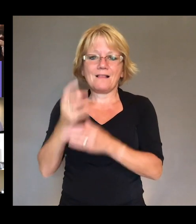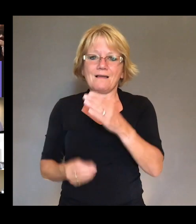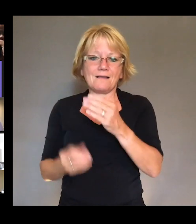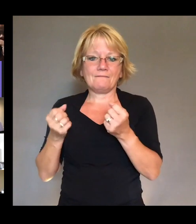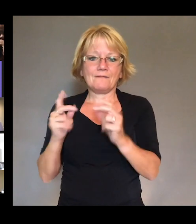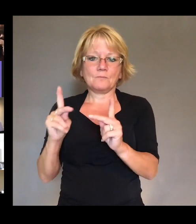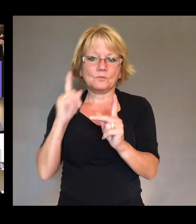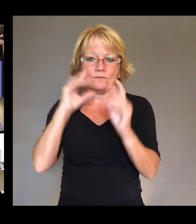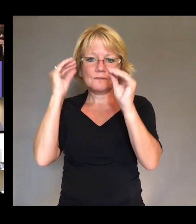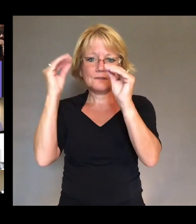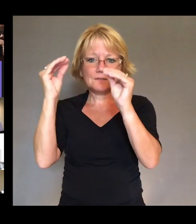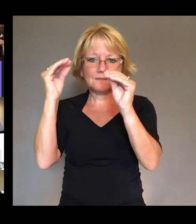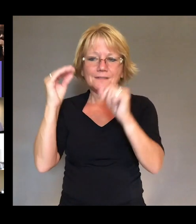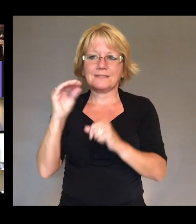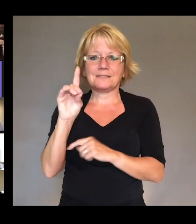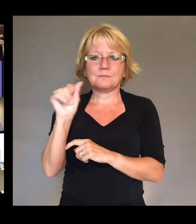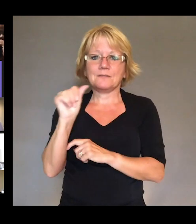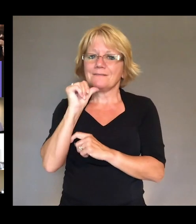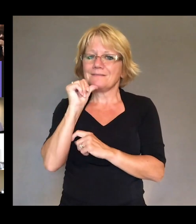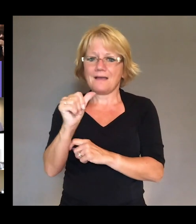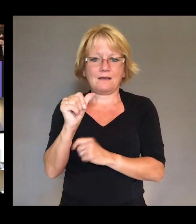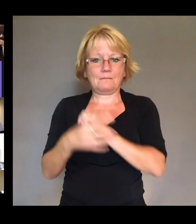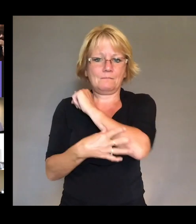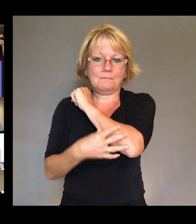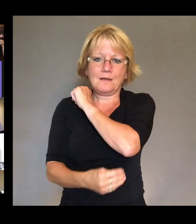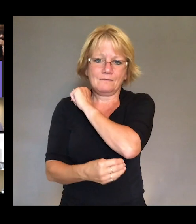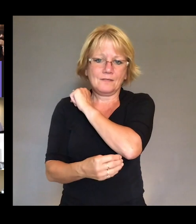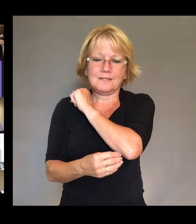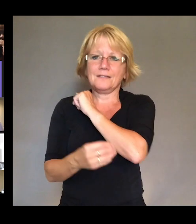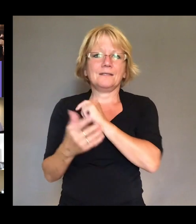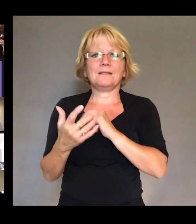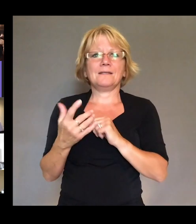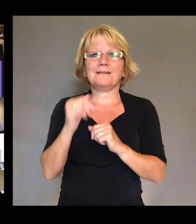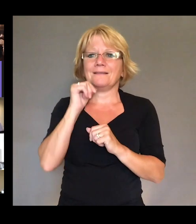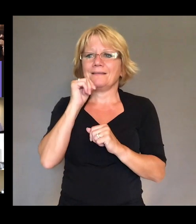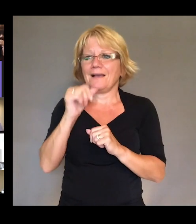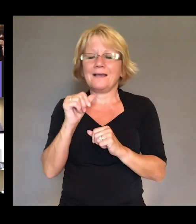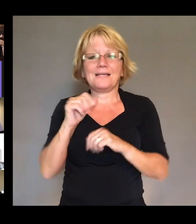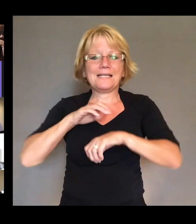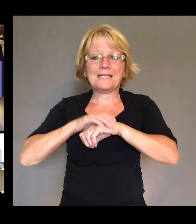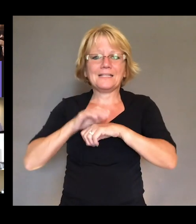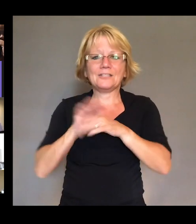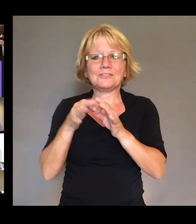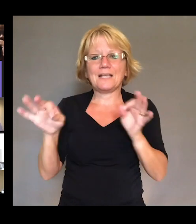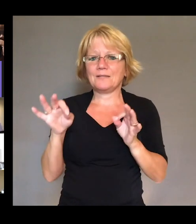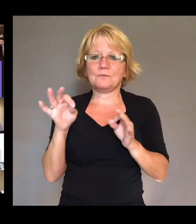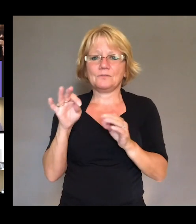a lack of opportunity for instruction. Disability is not poverty. Disability is not an EL issue.